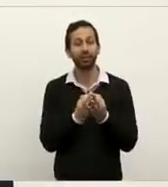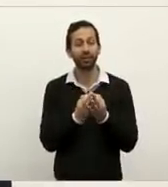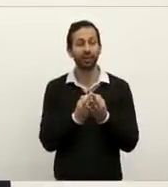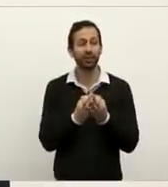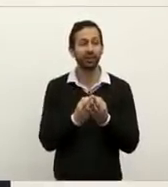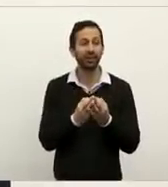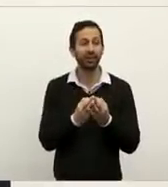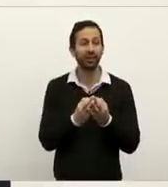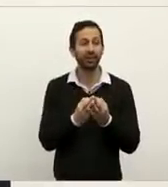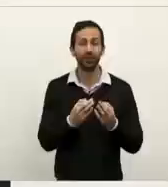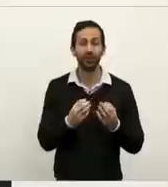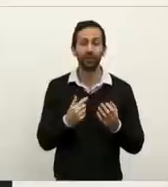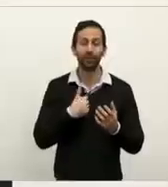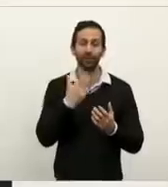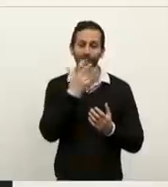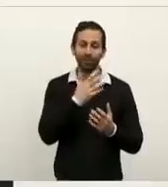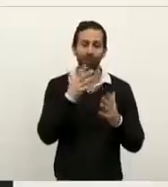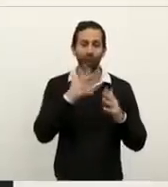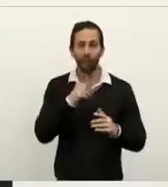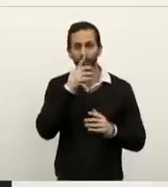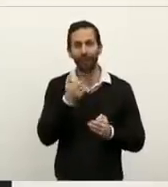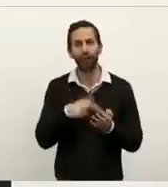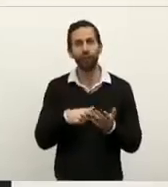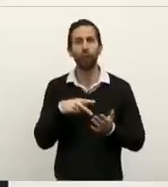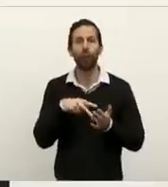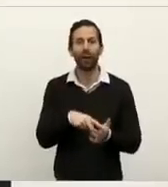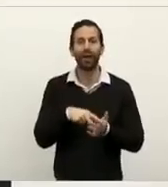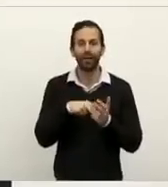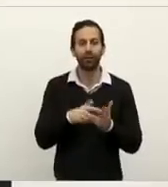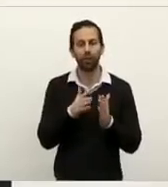we're sorry that a lot of people have had to wait a long time